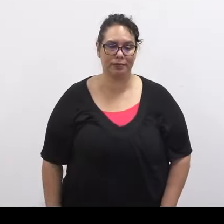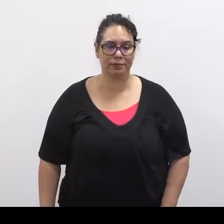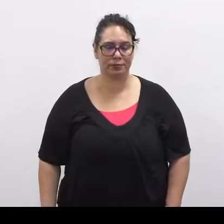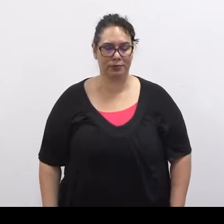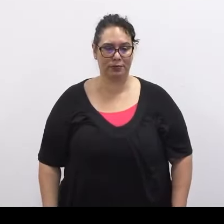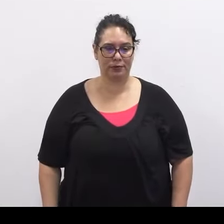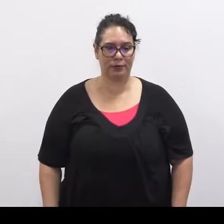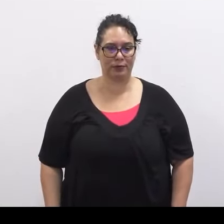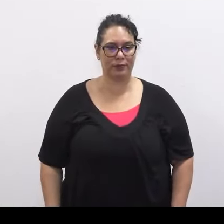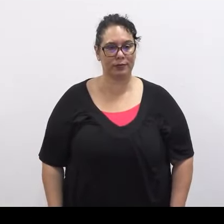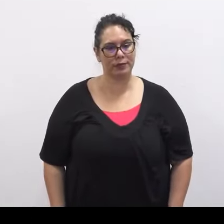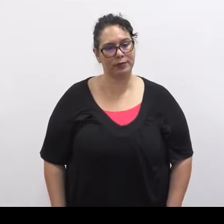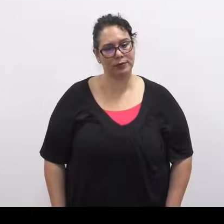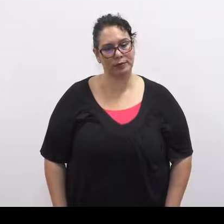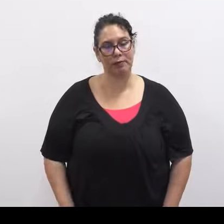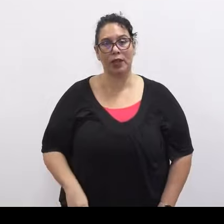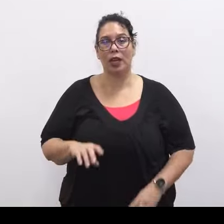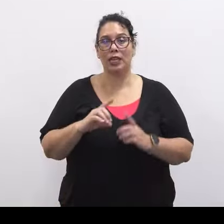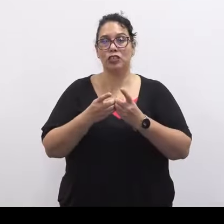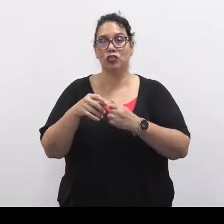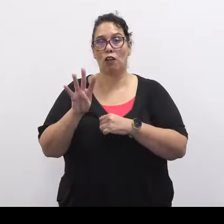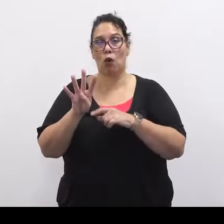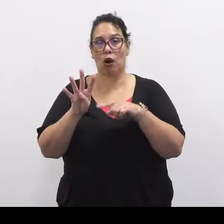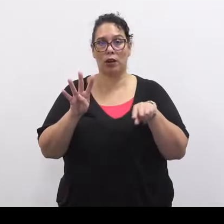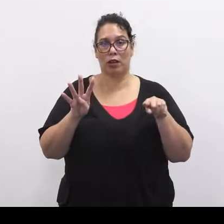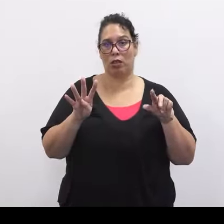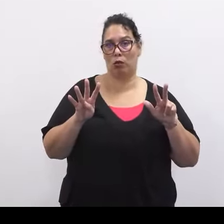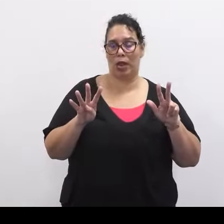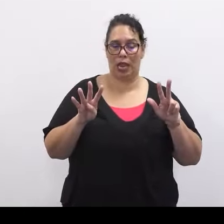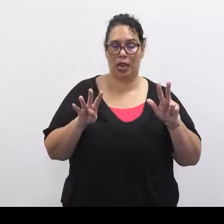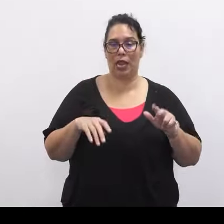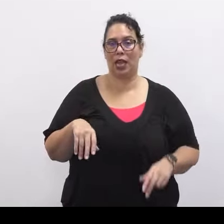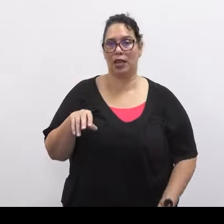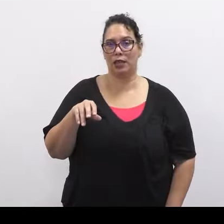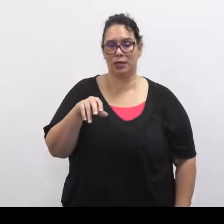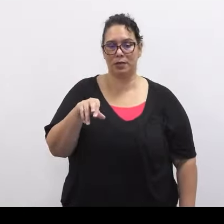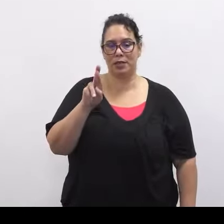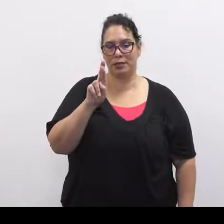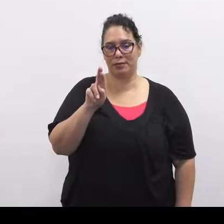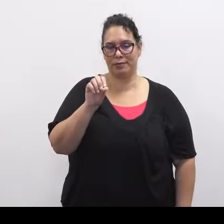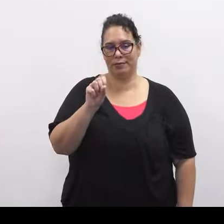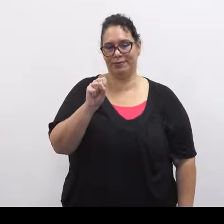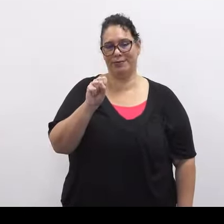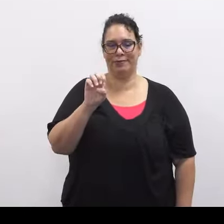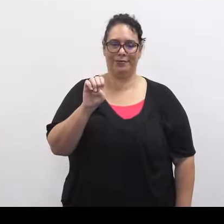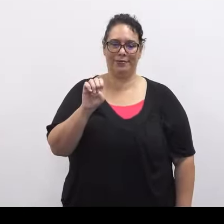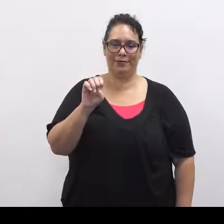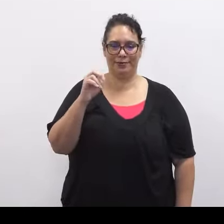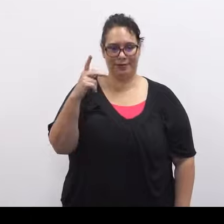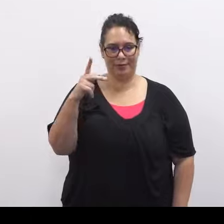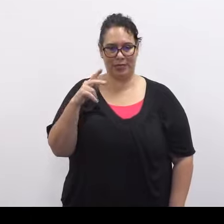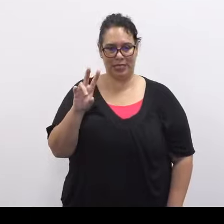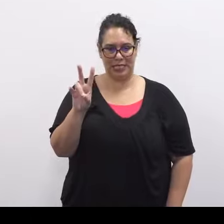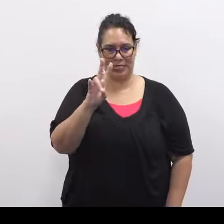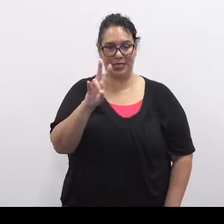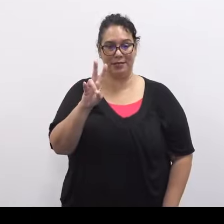And last from District 4 to District 3, we are the Rose Park south, Carroll Park areas, with 7th Street to the north